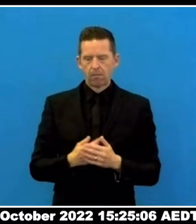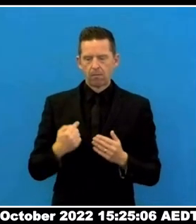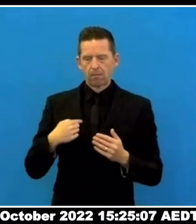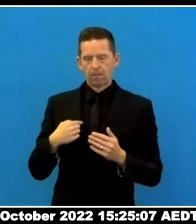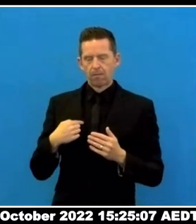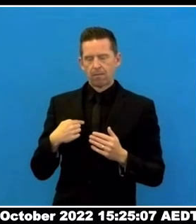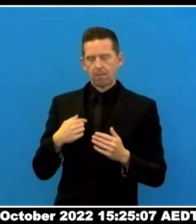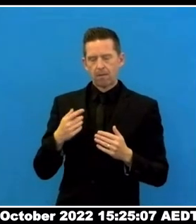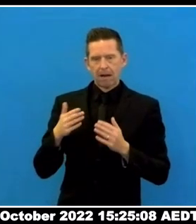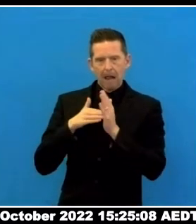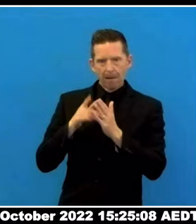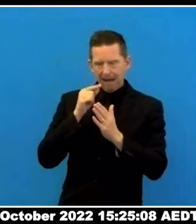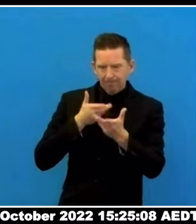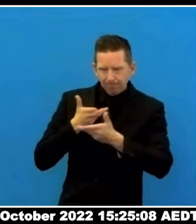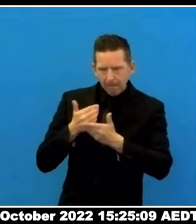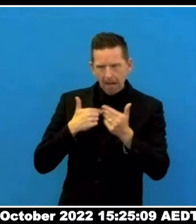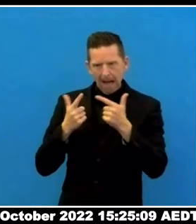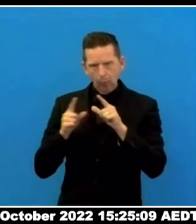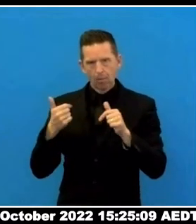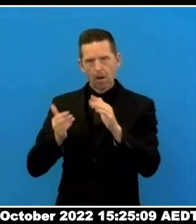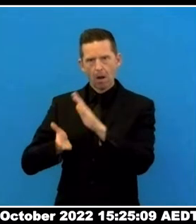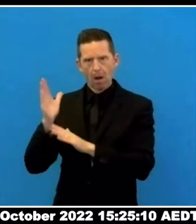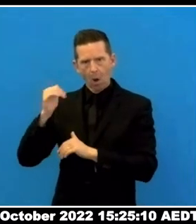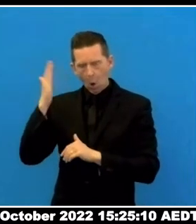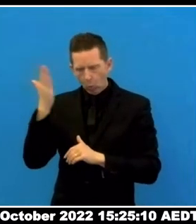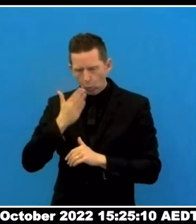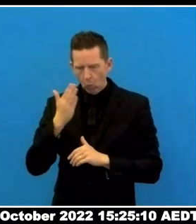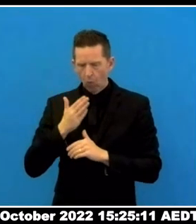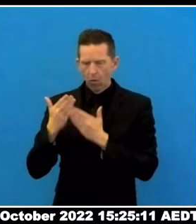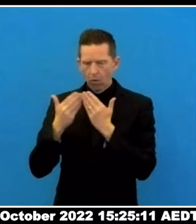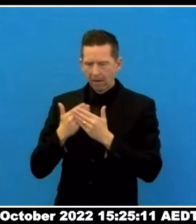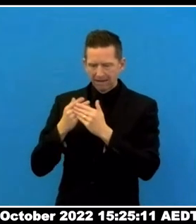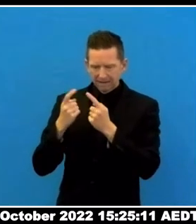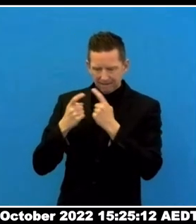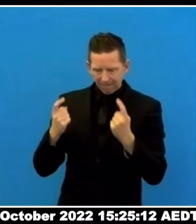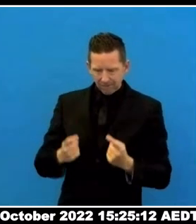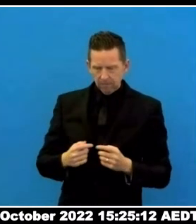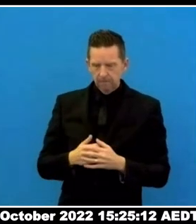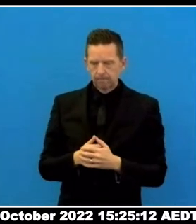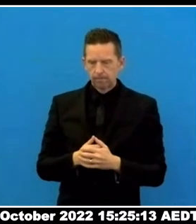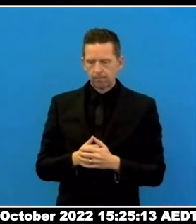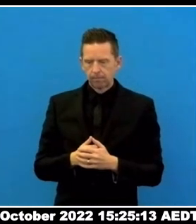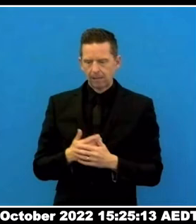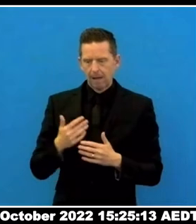Through that, I did some certificates and also could work as well.